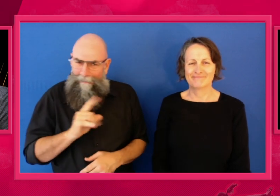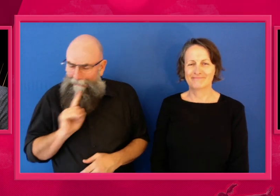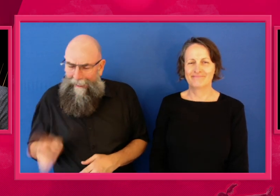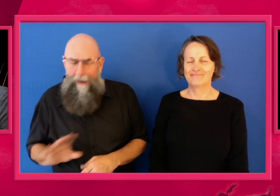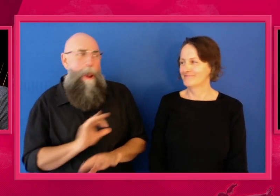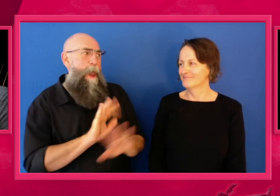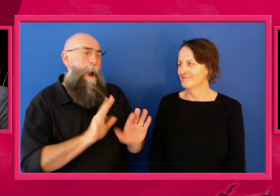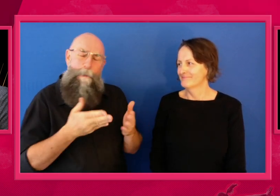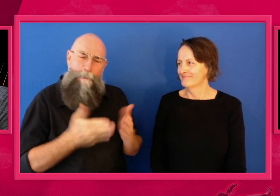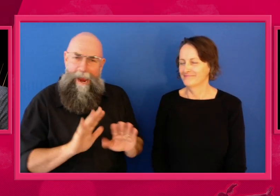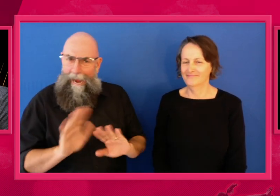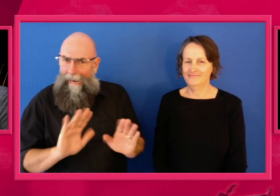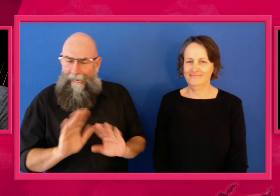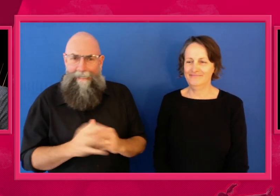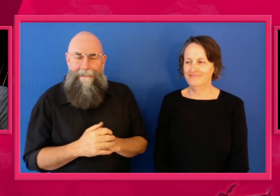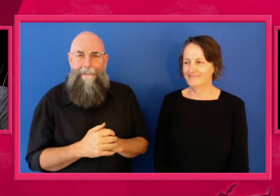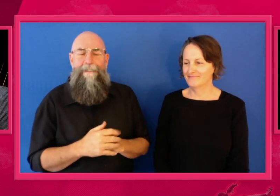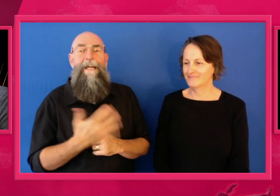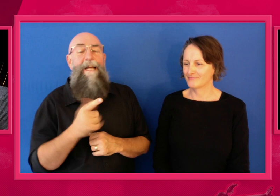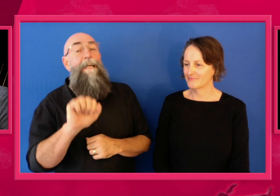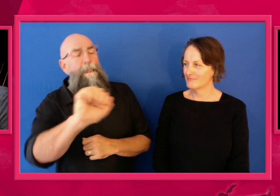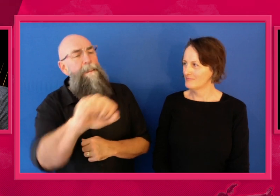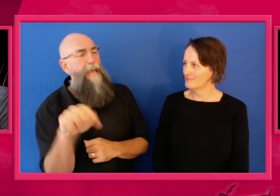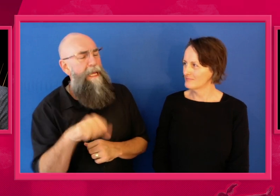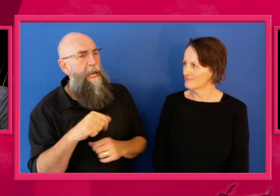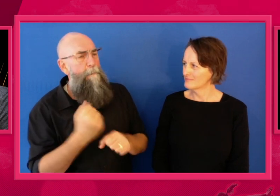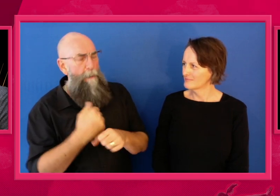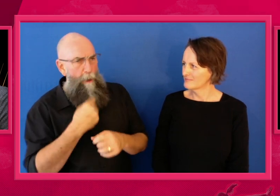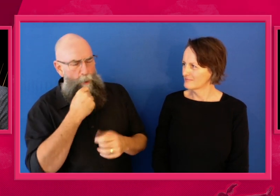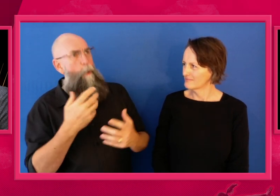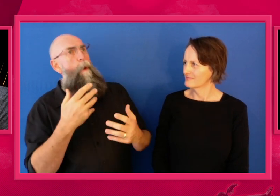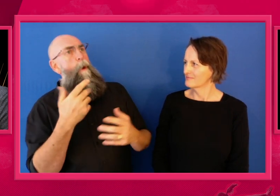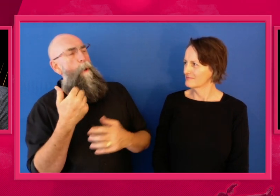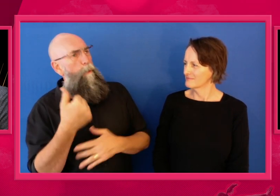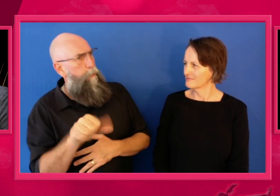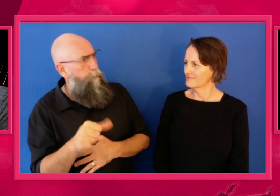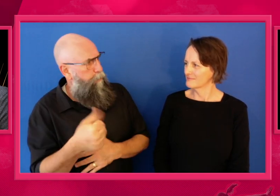Kurt Fearnley: No chance. So yeah, it does spin you out. But, but seeing how confident